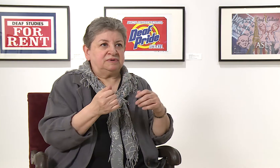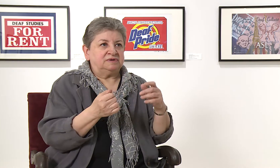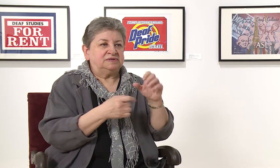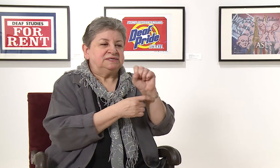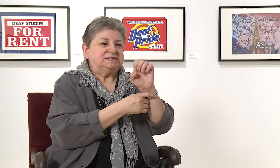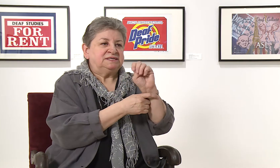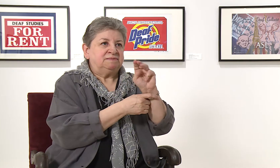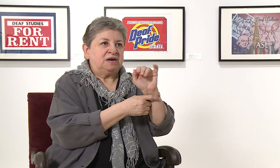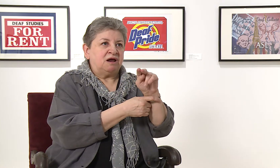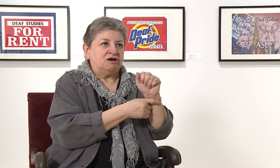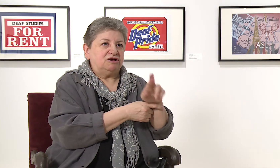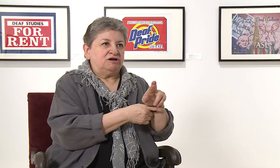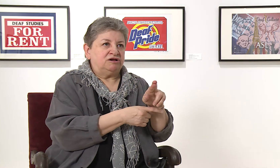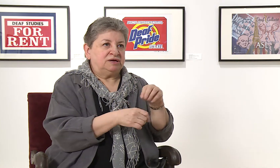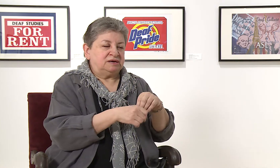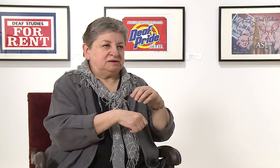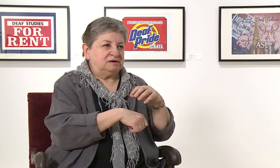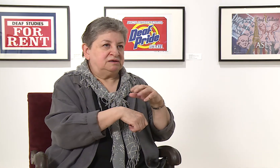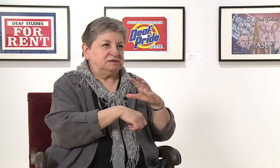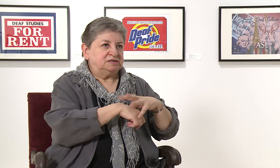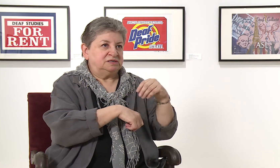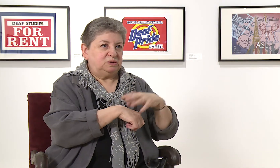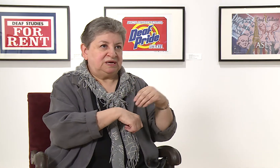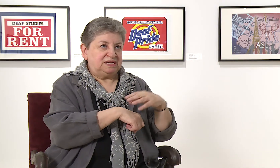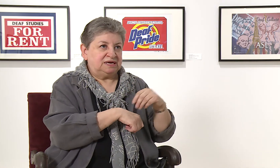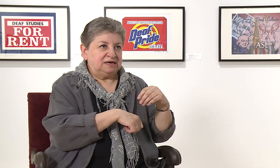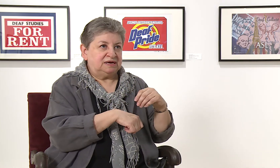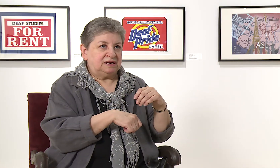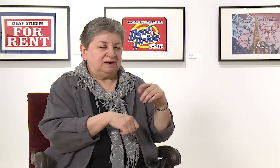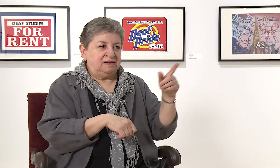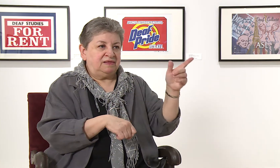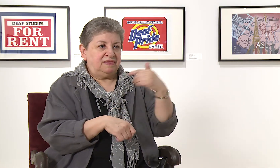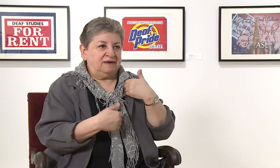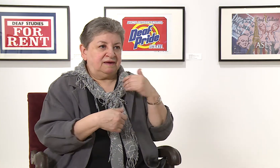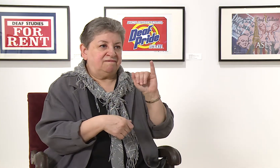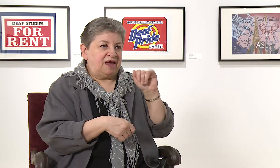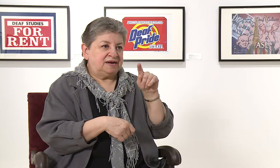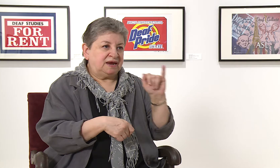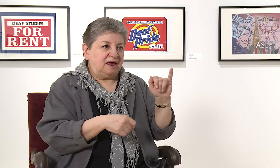other international Deaf artists. And they were interested in hosting a seminar in Sweden,